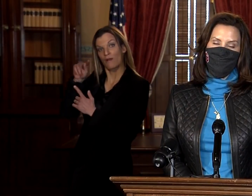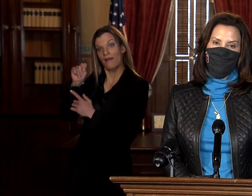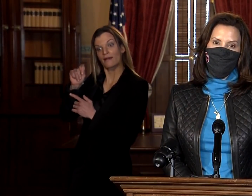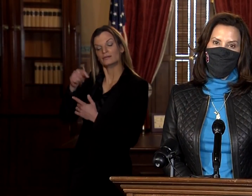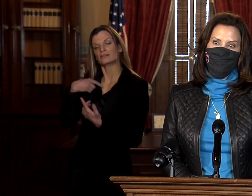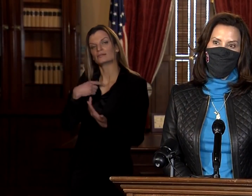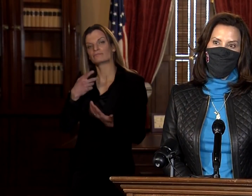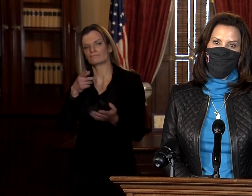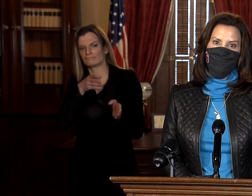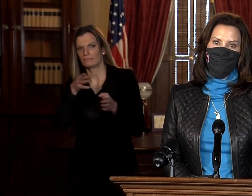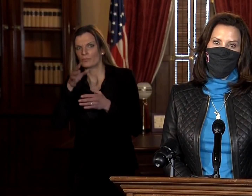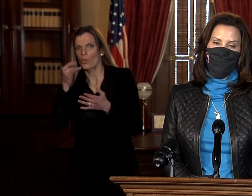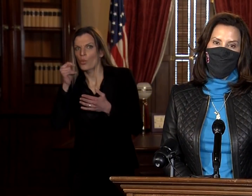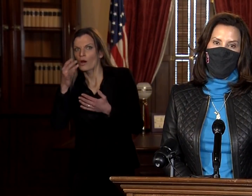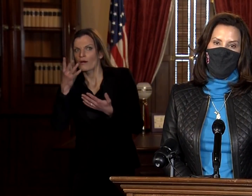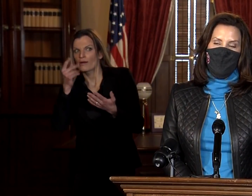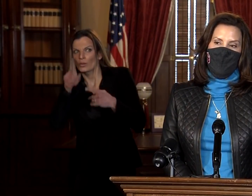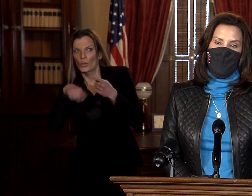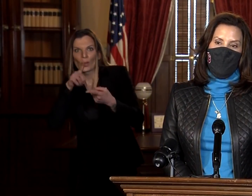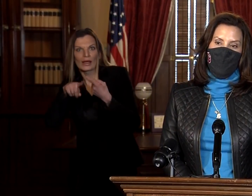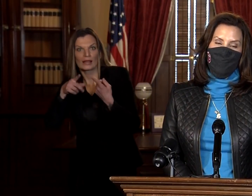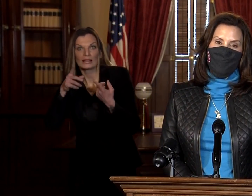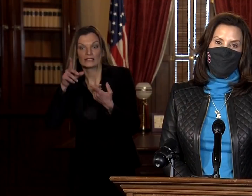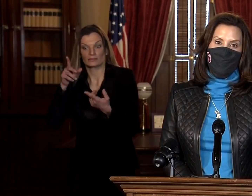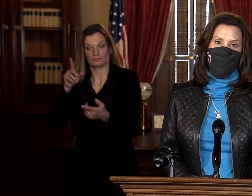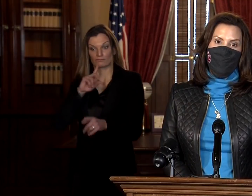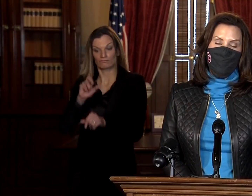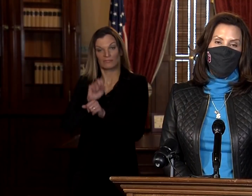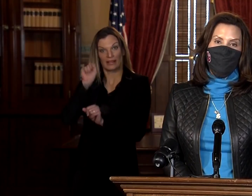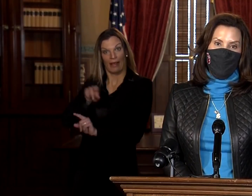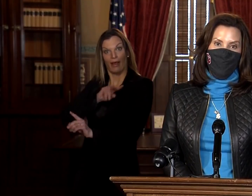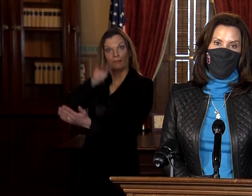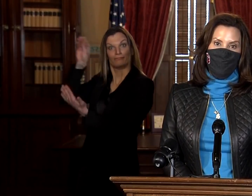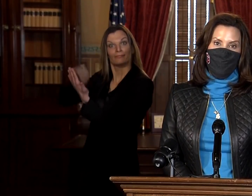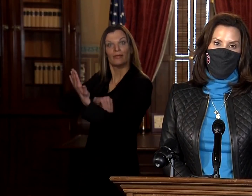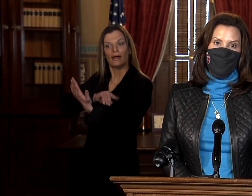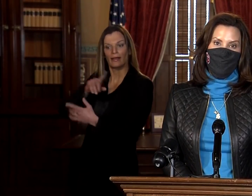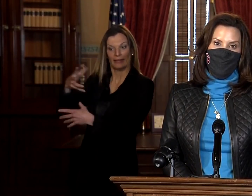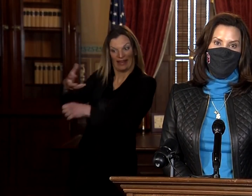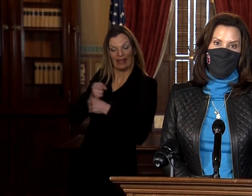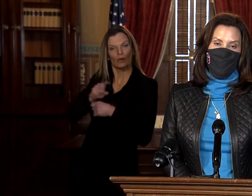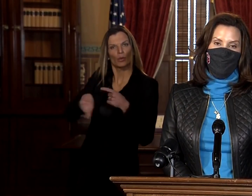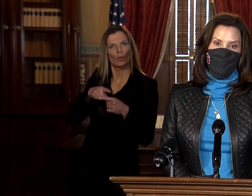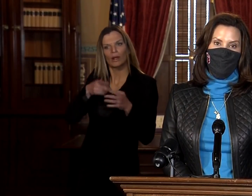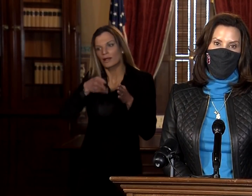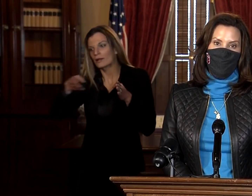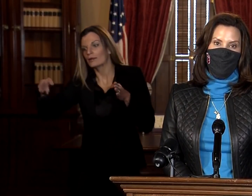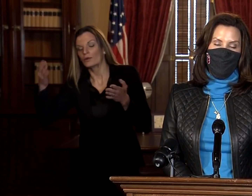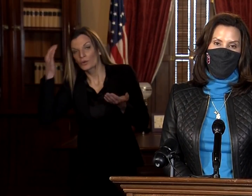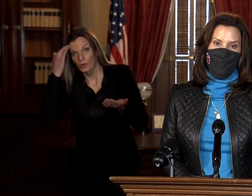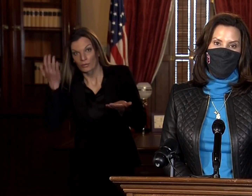businesses or employees who are eligible for the grants in this eligible for the grants in this bill might start applying for bill might start applying for and ultimately receiving those and ultimately receiving those funds? funds? >> Dave, you know, we will